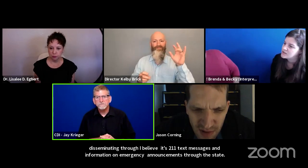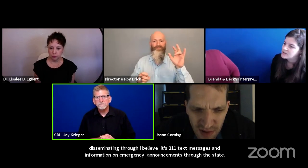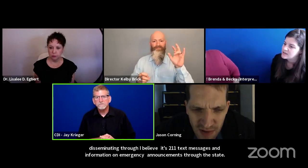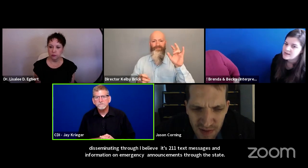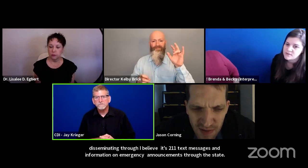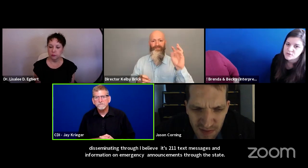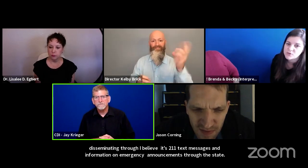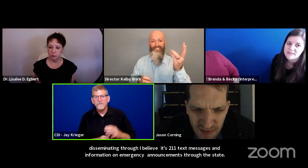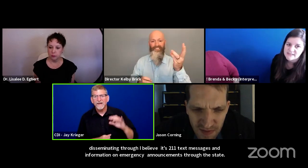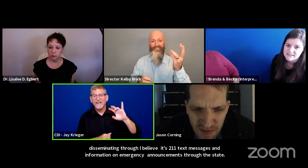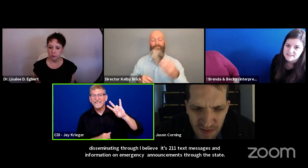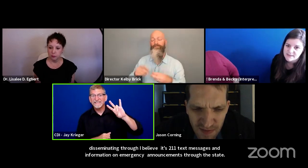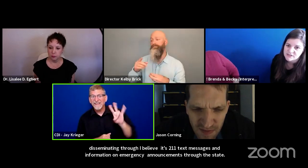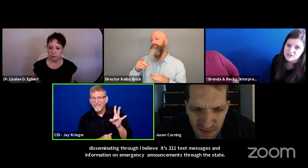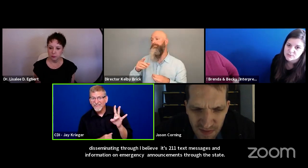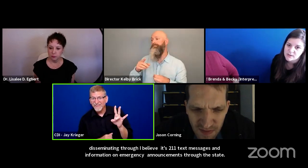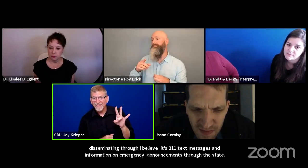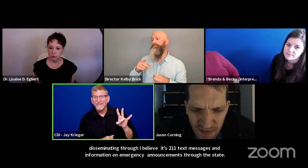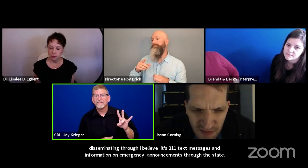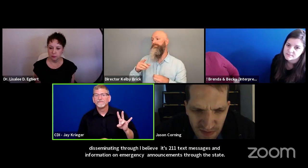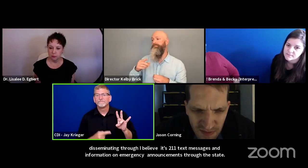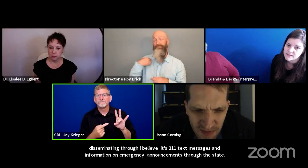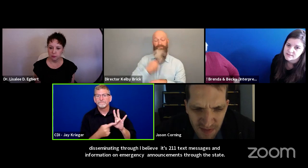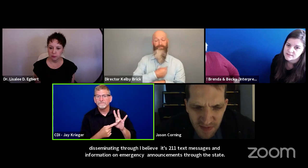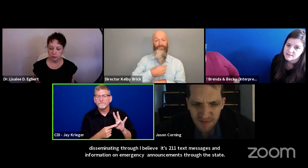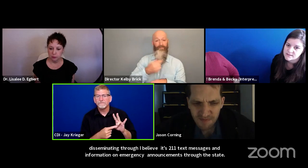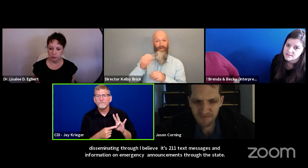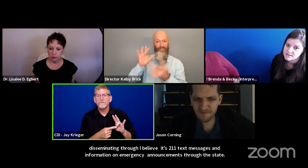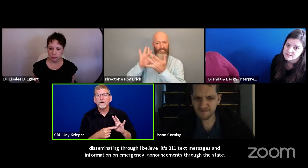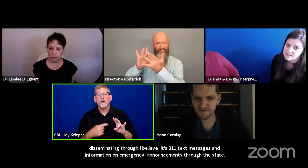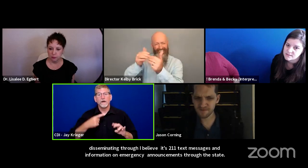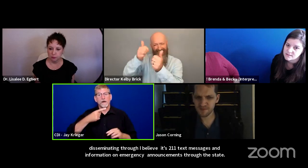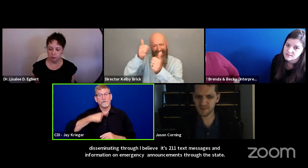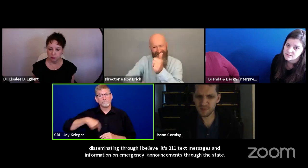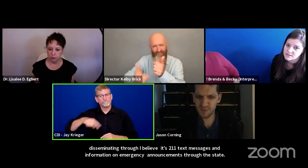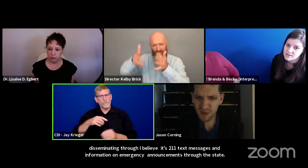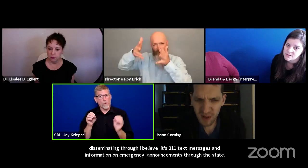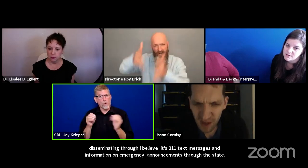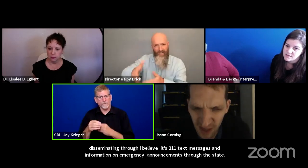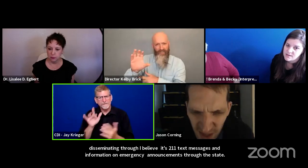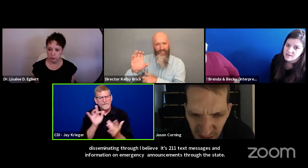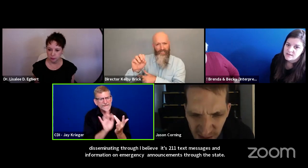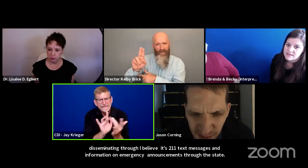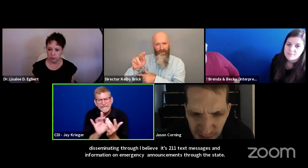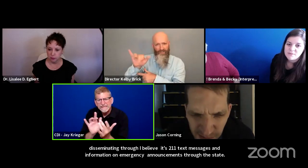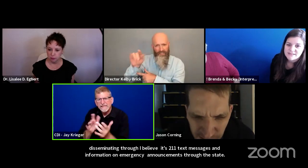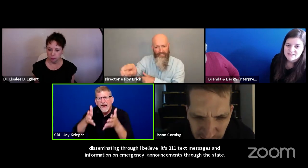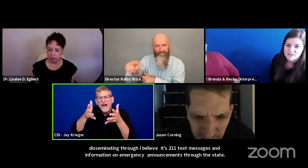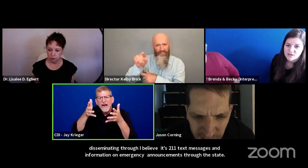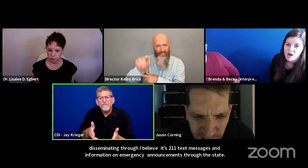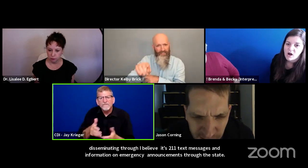Those will be sent in Spanish as well. Six.